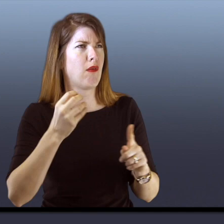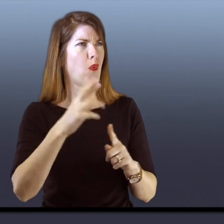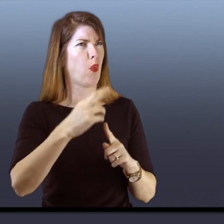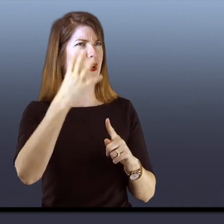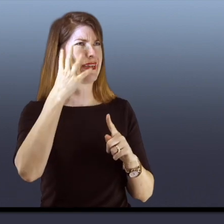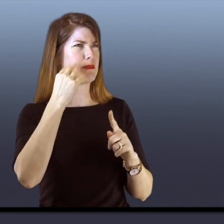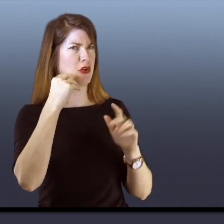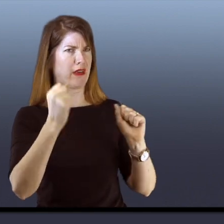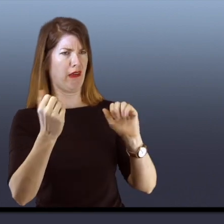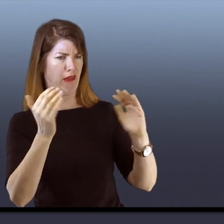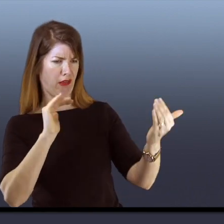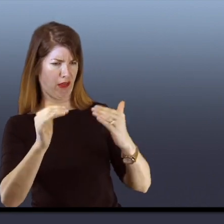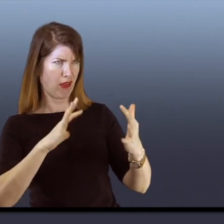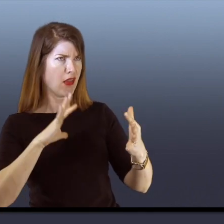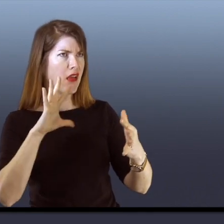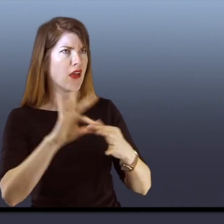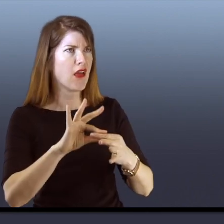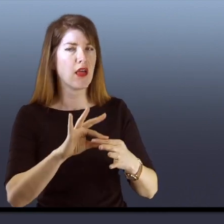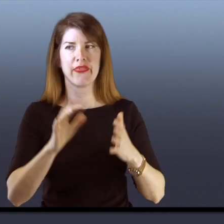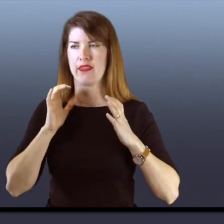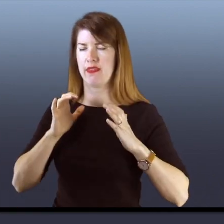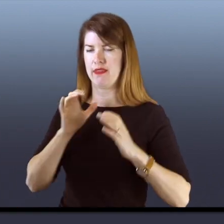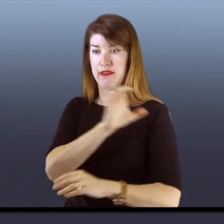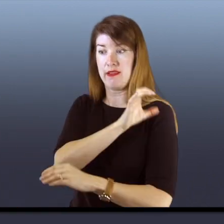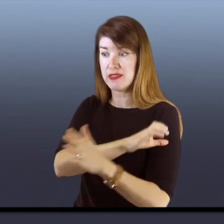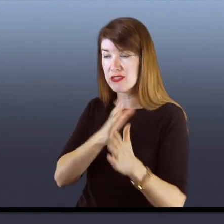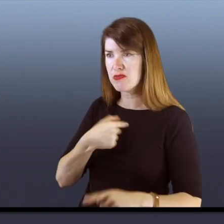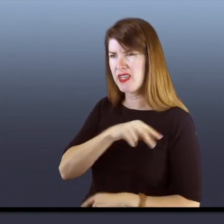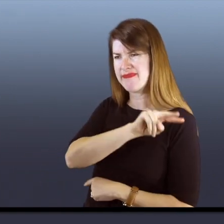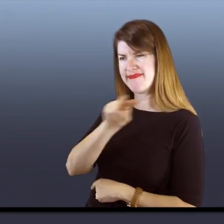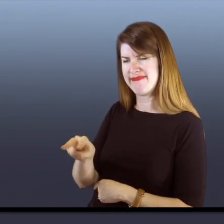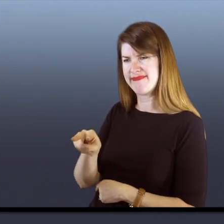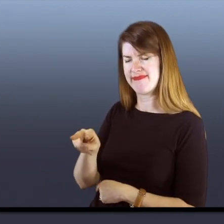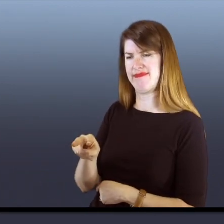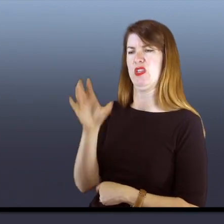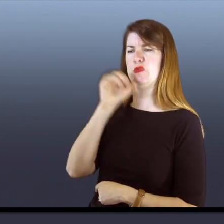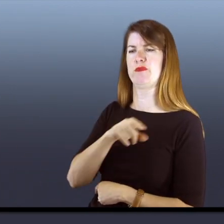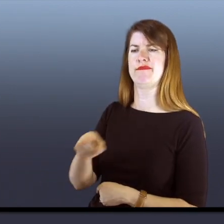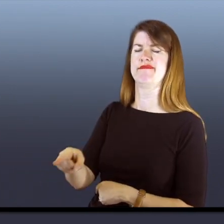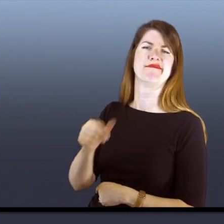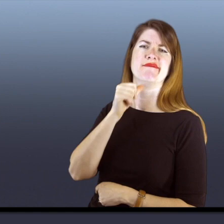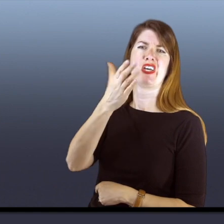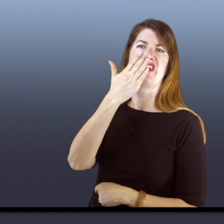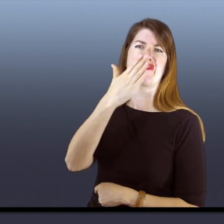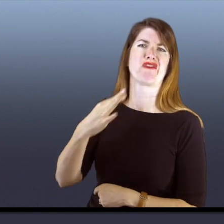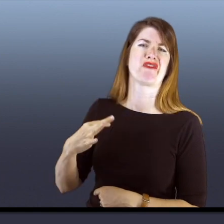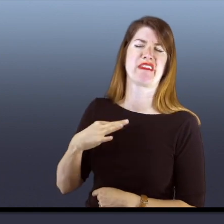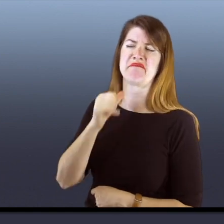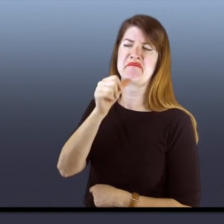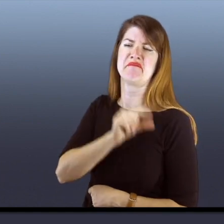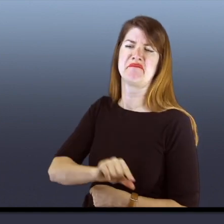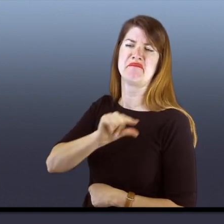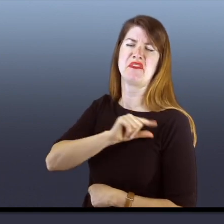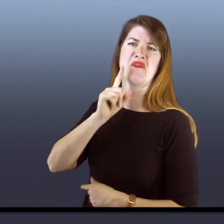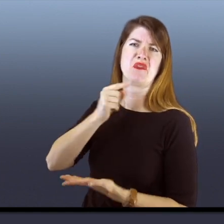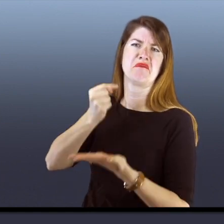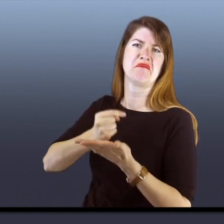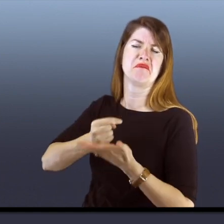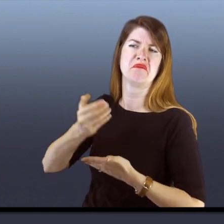that the deaf person is not a good candidate for the therapeutic process. And may end therapy without the deaf client actually receiving the services